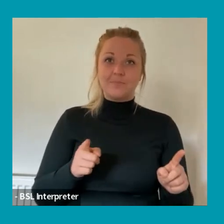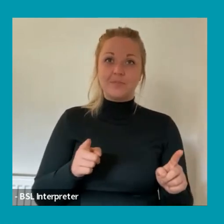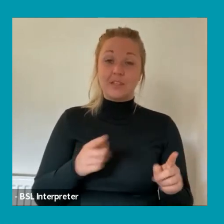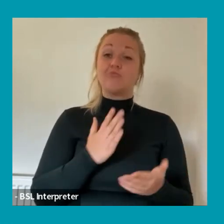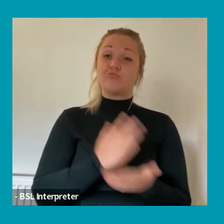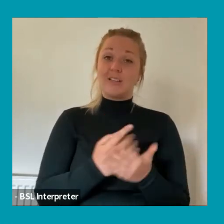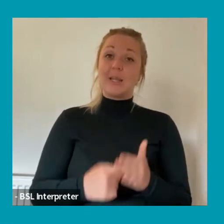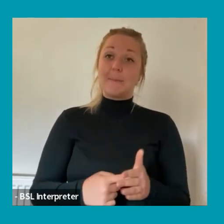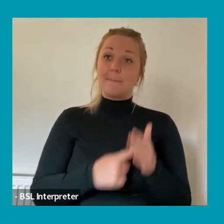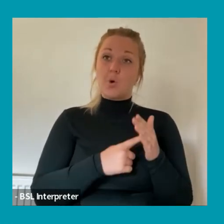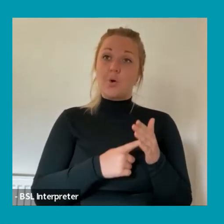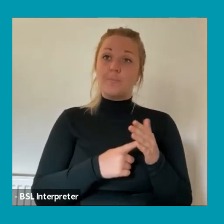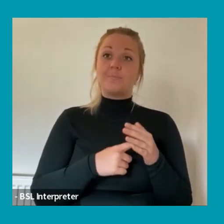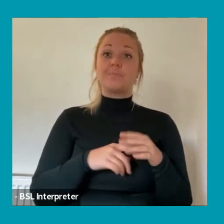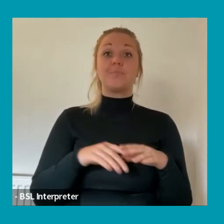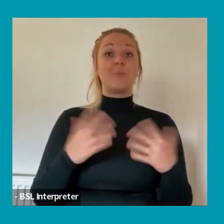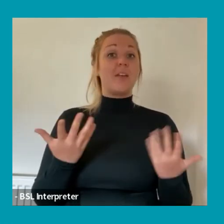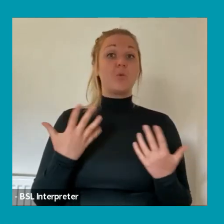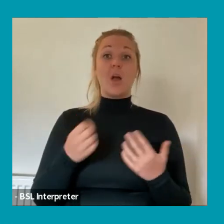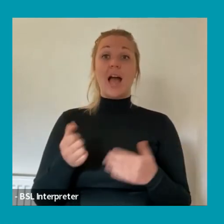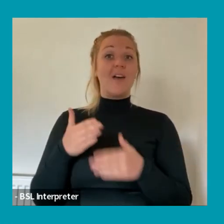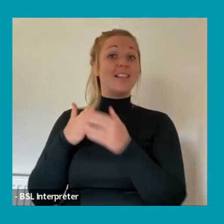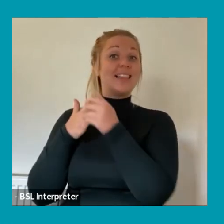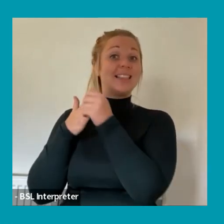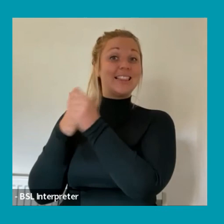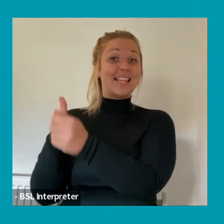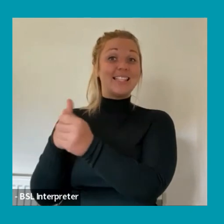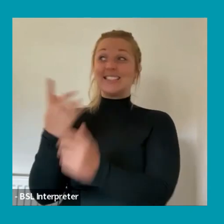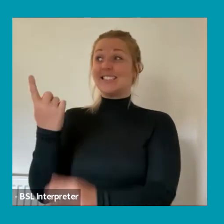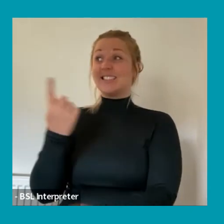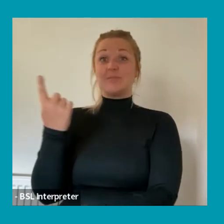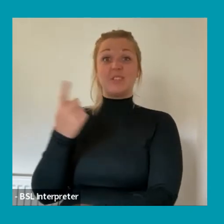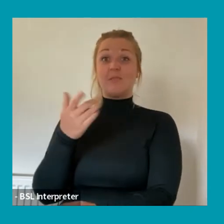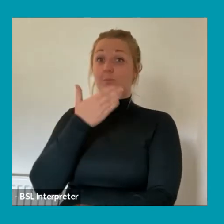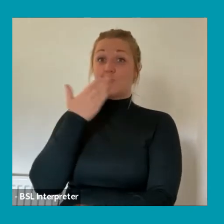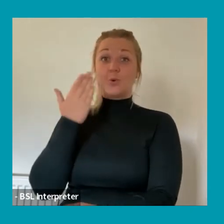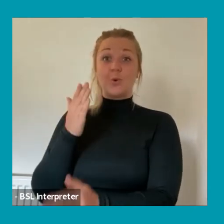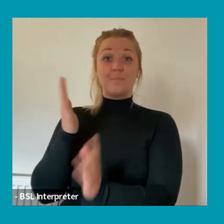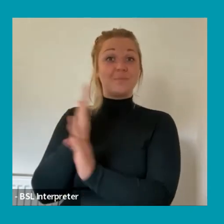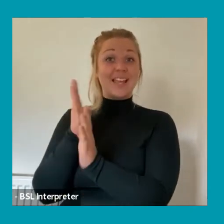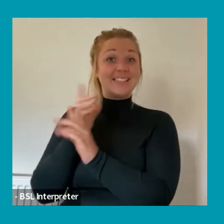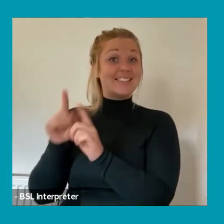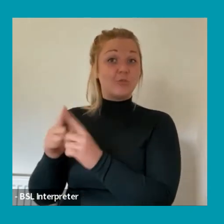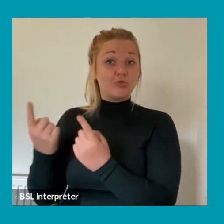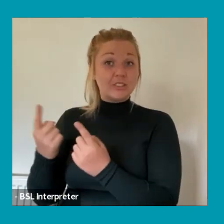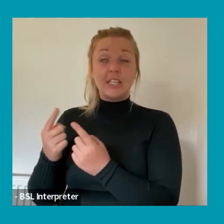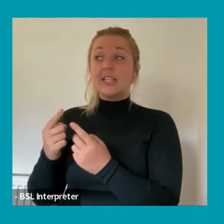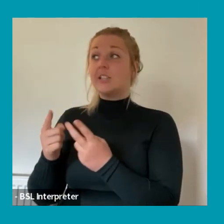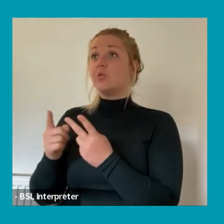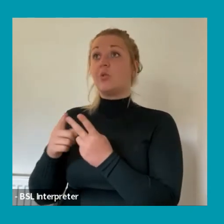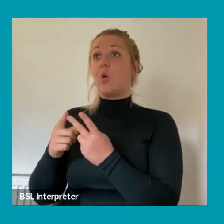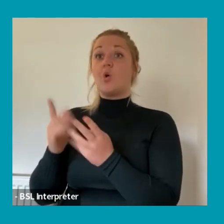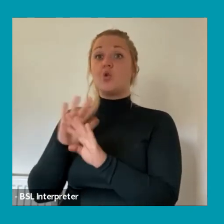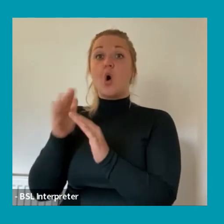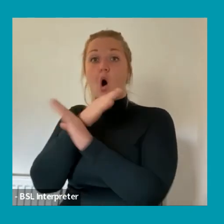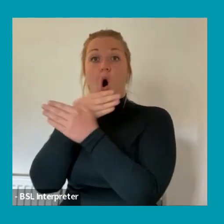leaders who don't have hidden differences or who aren't open about them. Just then really saying very openly.